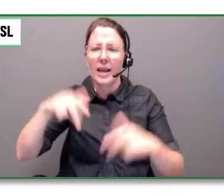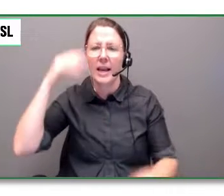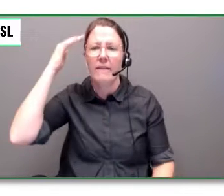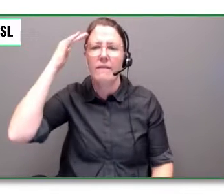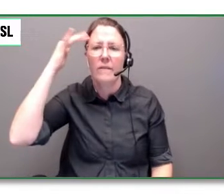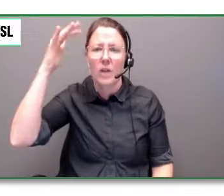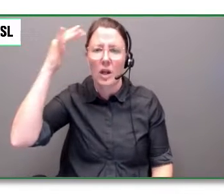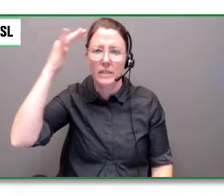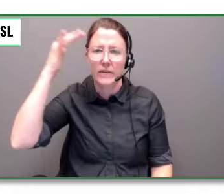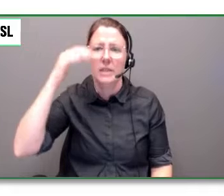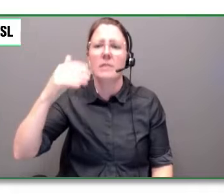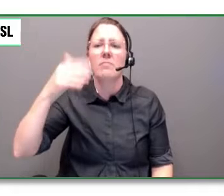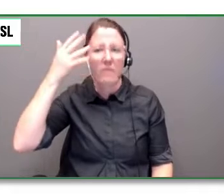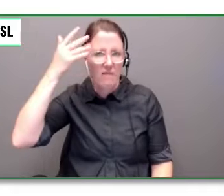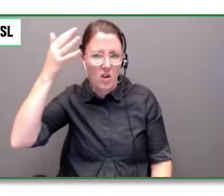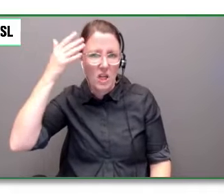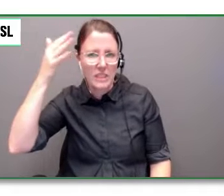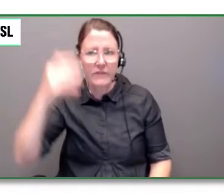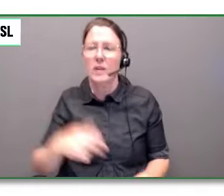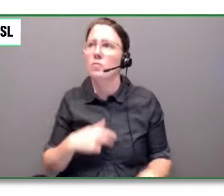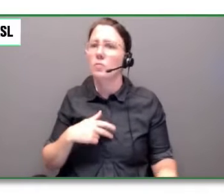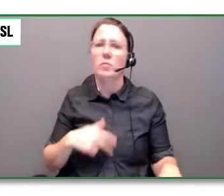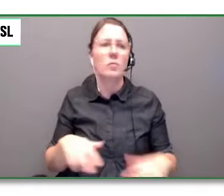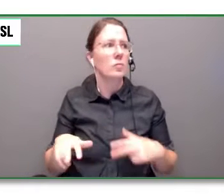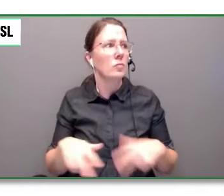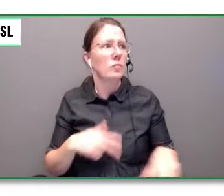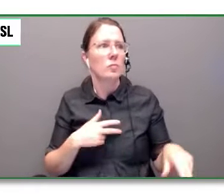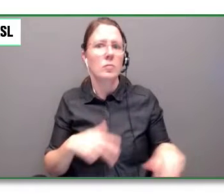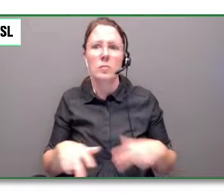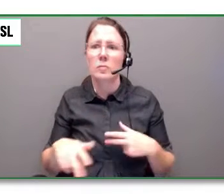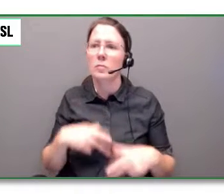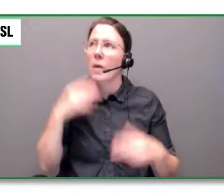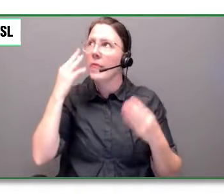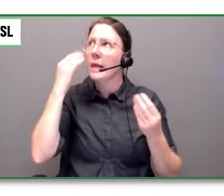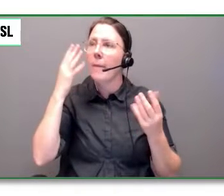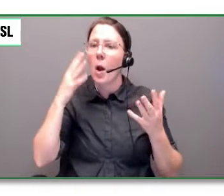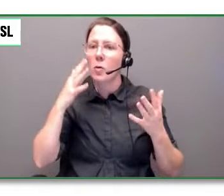environment and thinking about it. So after we've read these walking